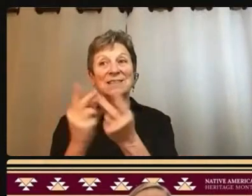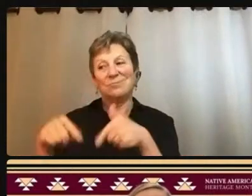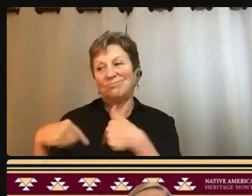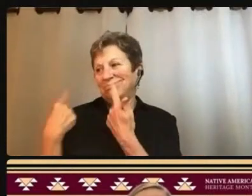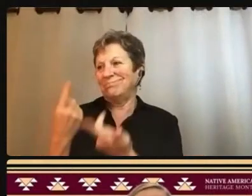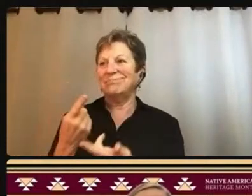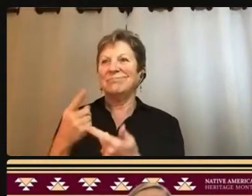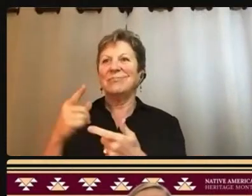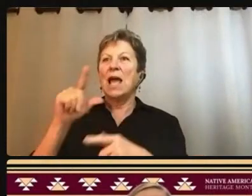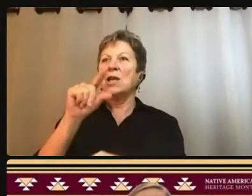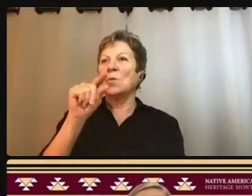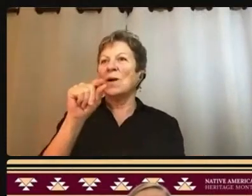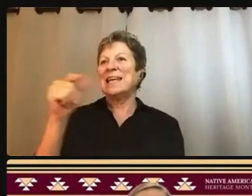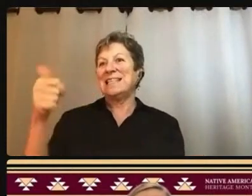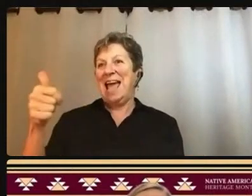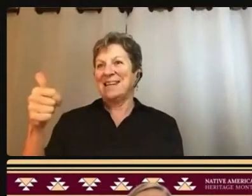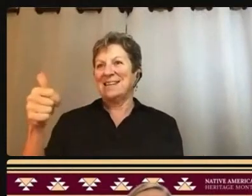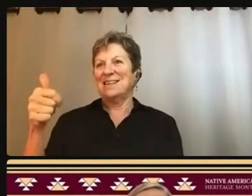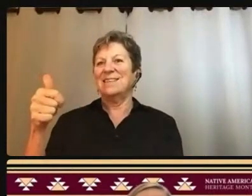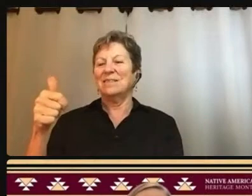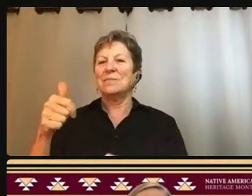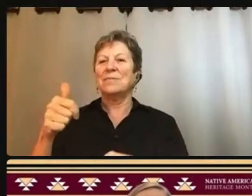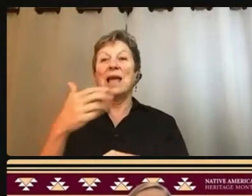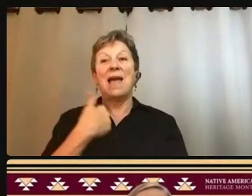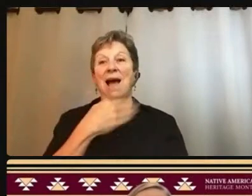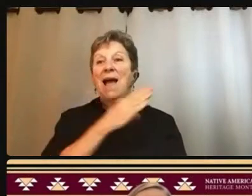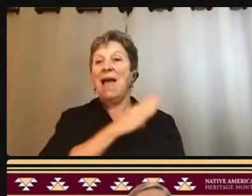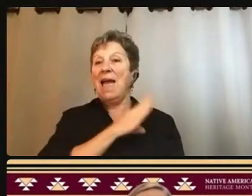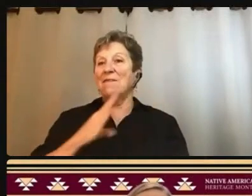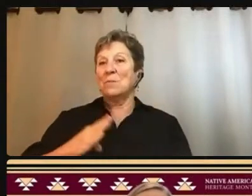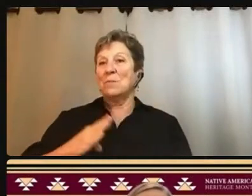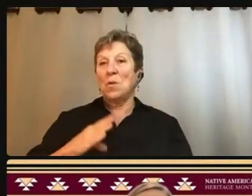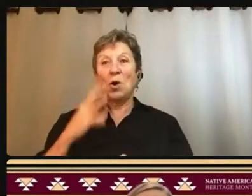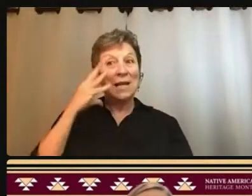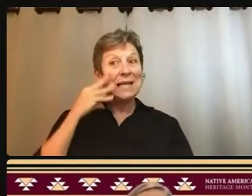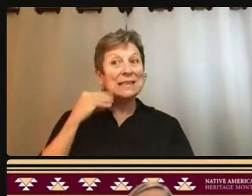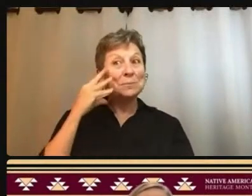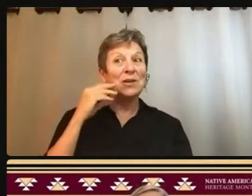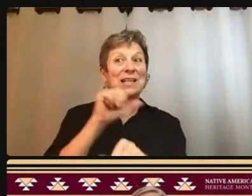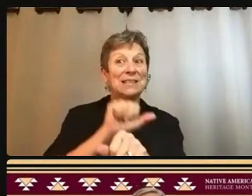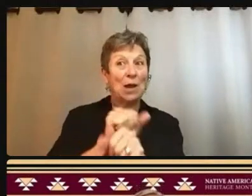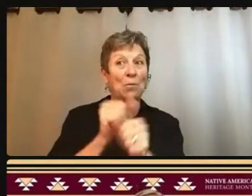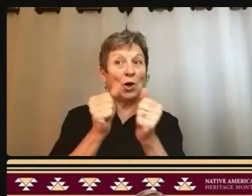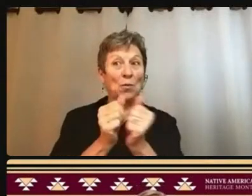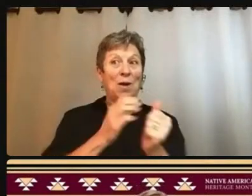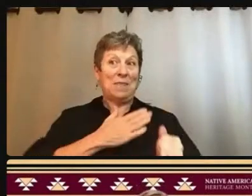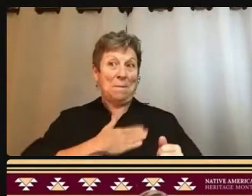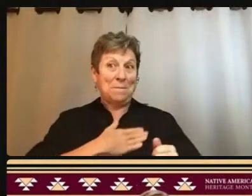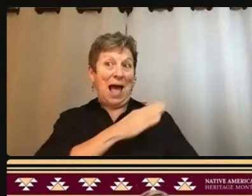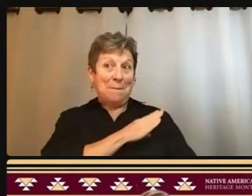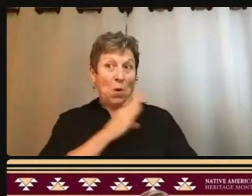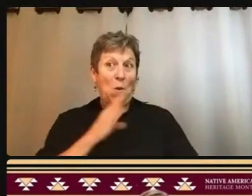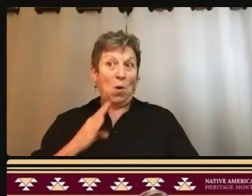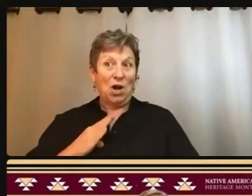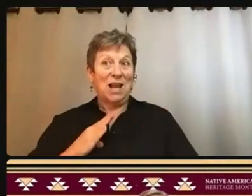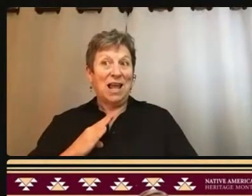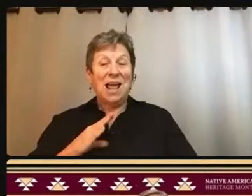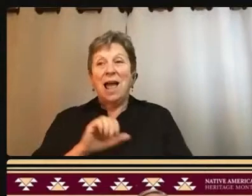I'VE WORKED WITH OUR UNIONS LOCALLY FOR QUITE SOME TIME SINCE ABOUT 2010 SO I HAVE